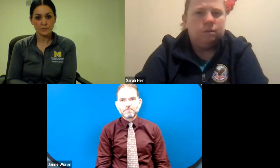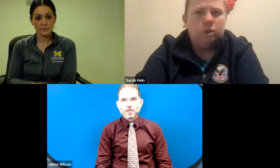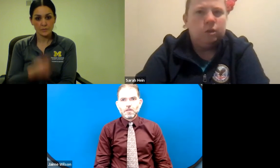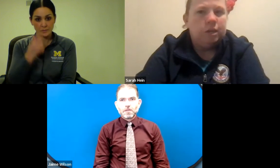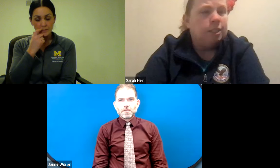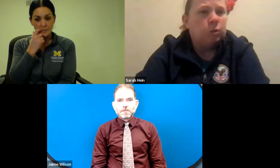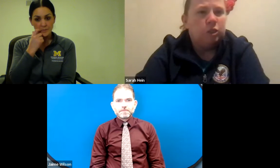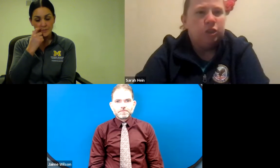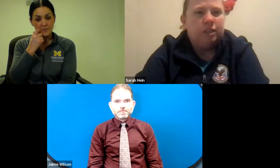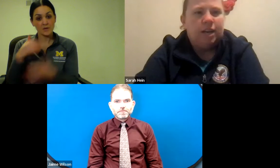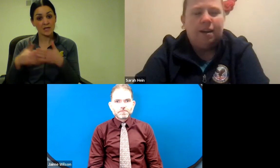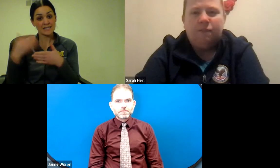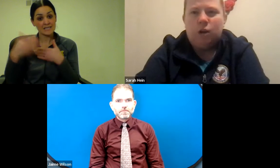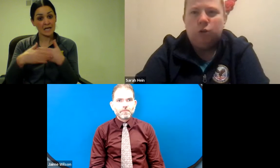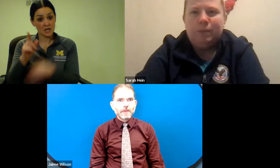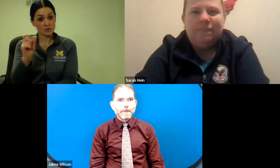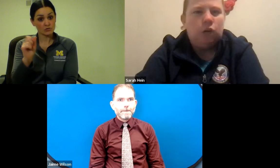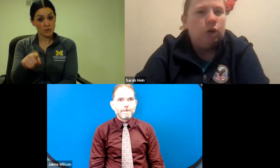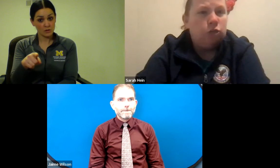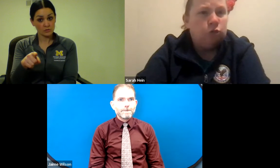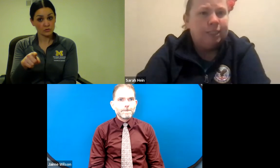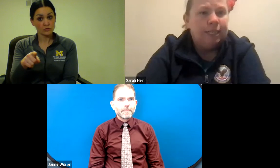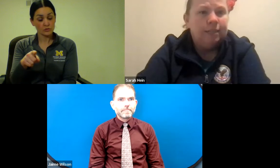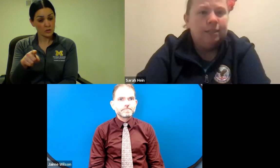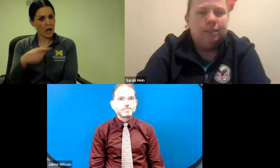Sarah Hein: So the next question I found we will interest in.